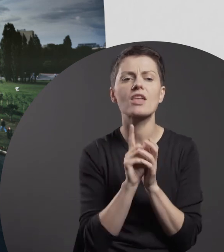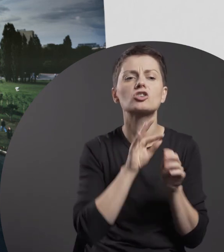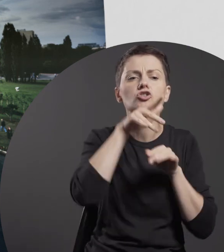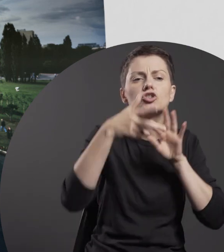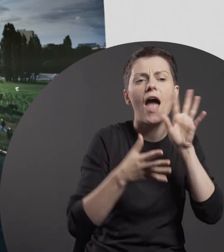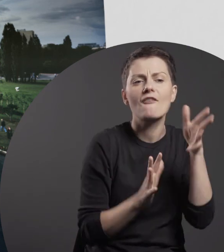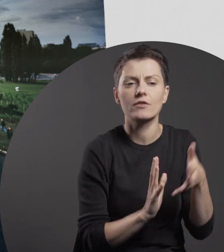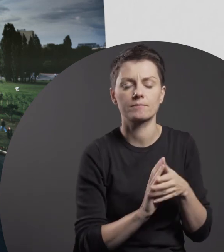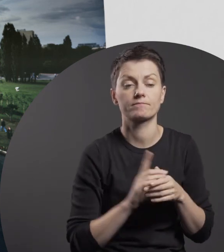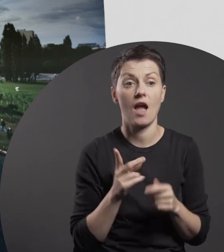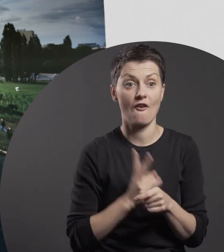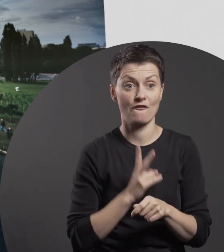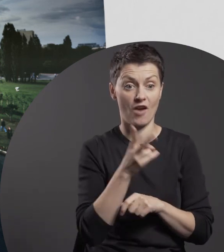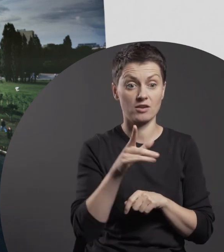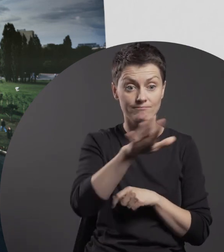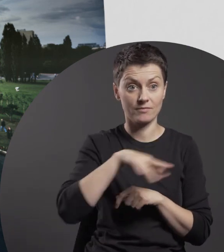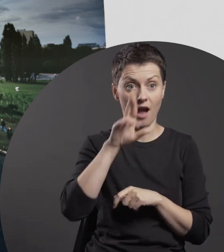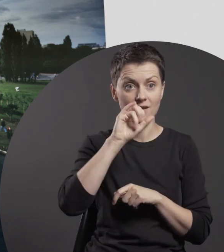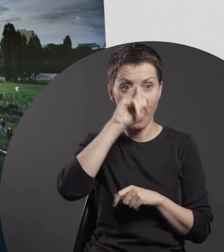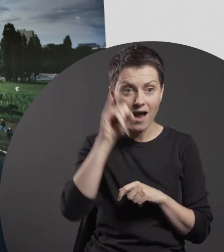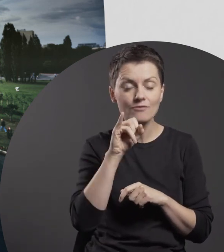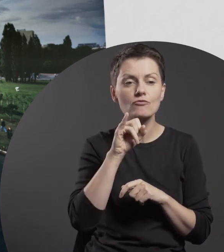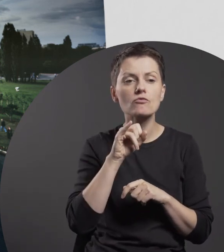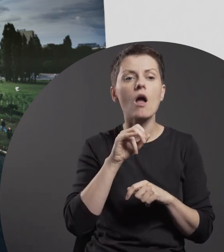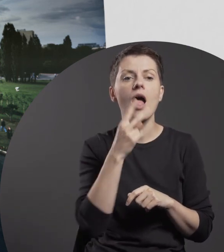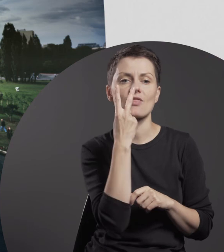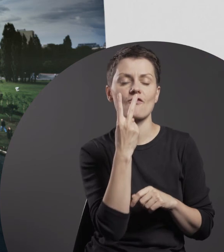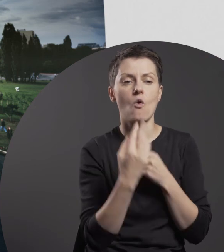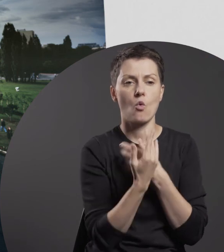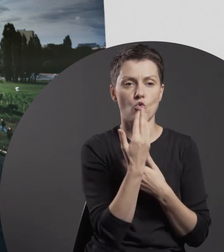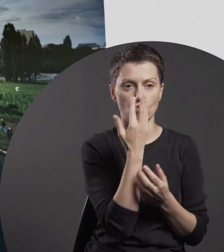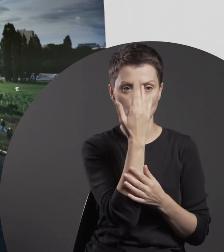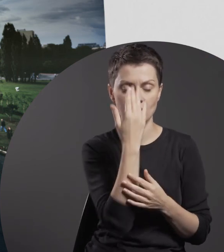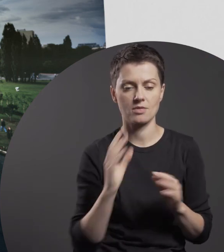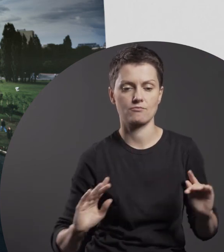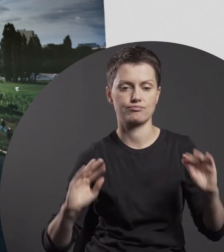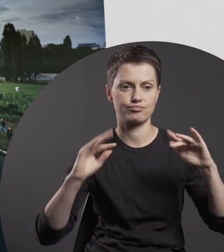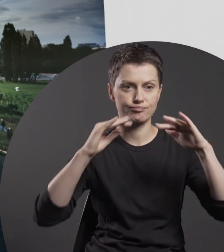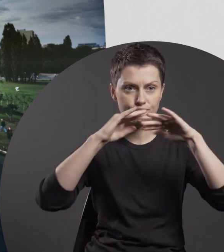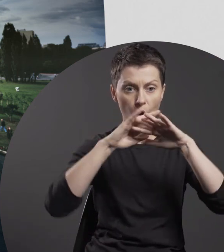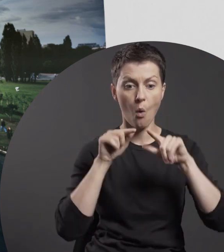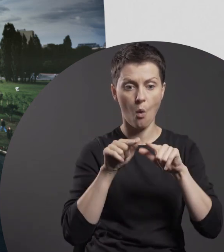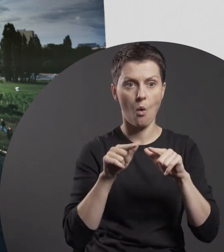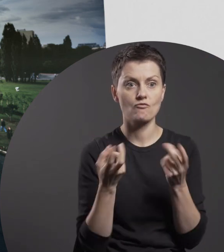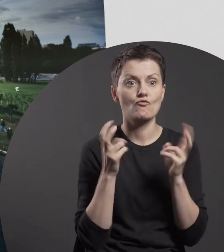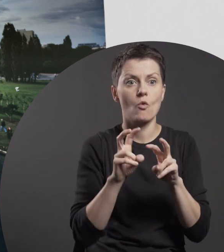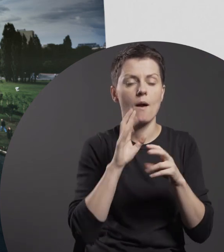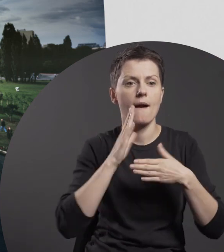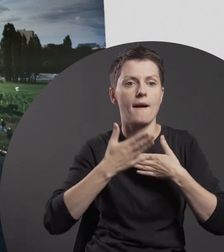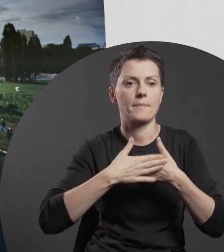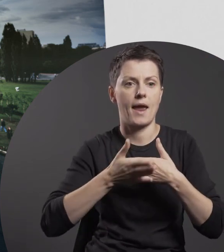The gate-like entrance to the title Eden is made of plant pillars.